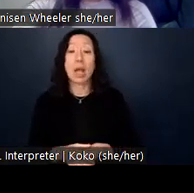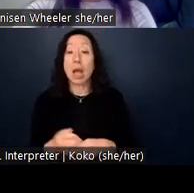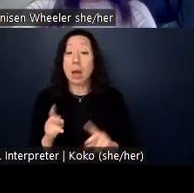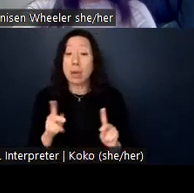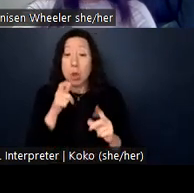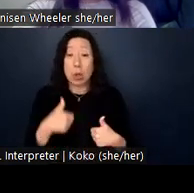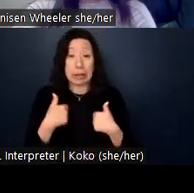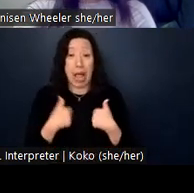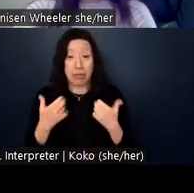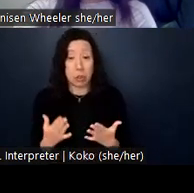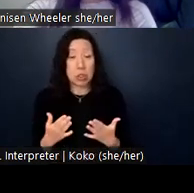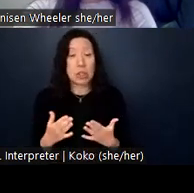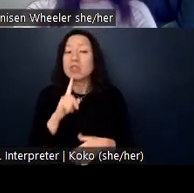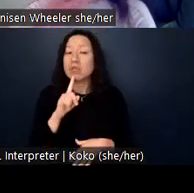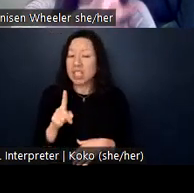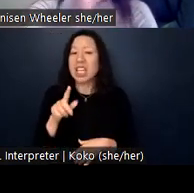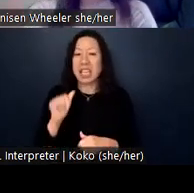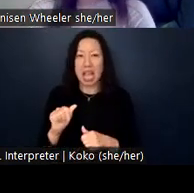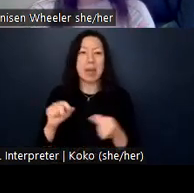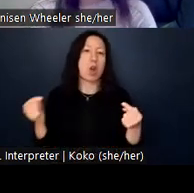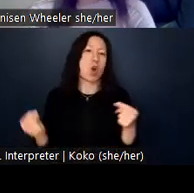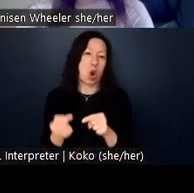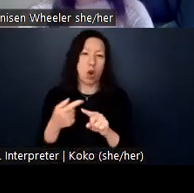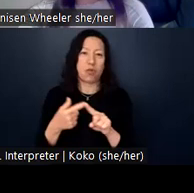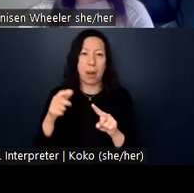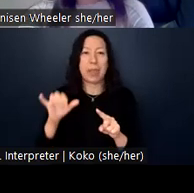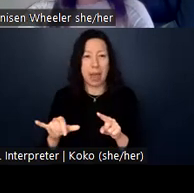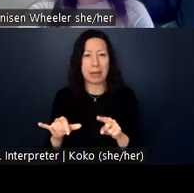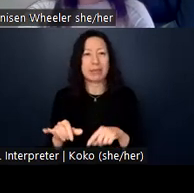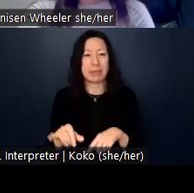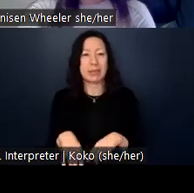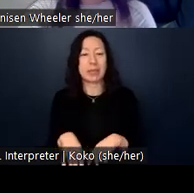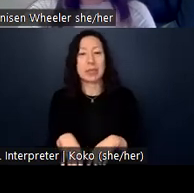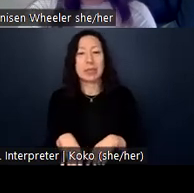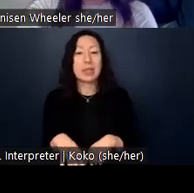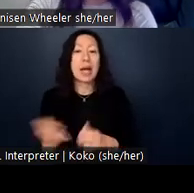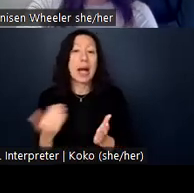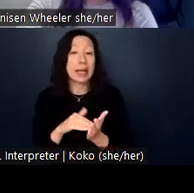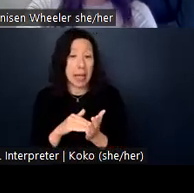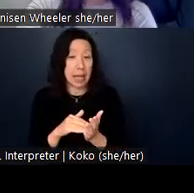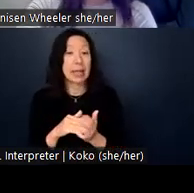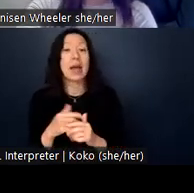hurt by these. 13:27:56 Of course, again at this point in denial from loved ones. 13:28:00 Once they learn about abuse that